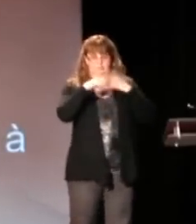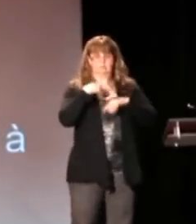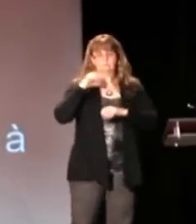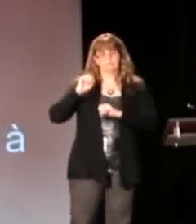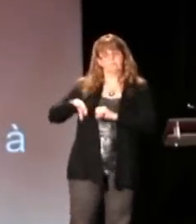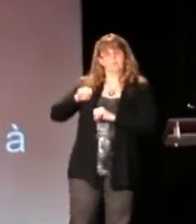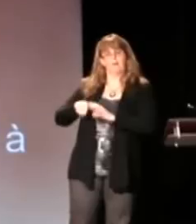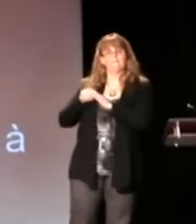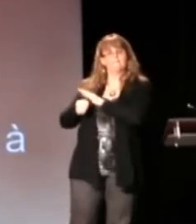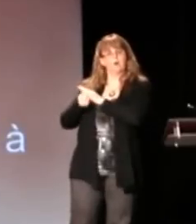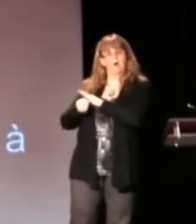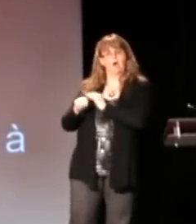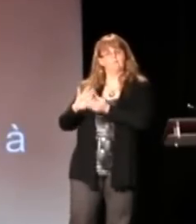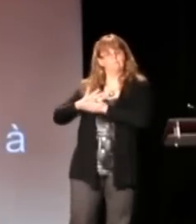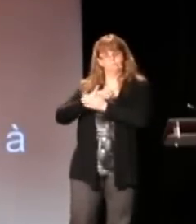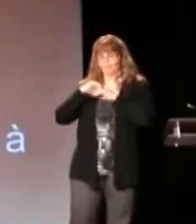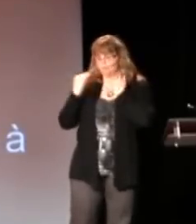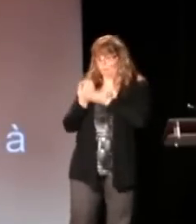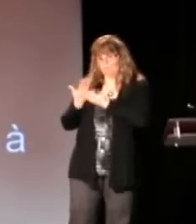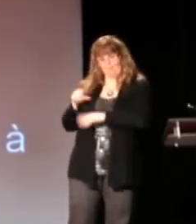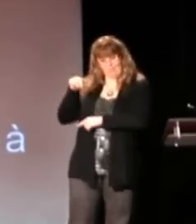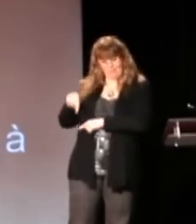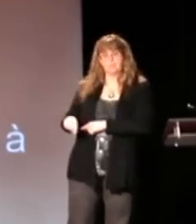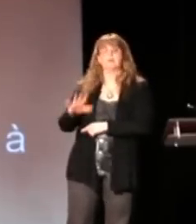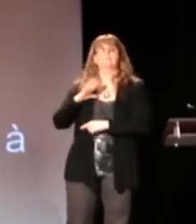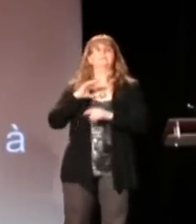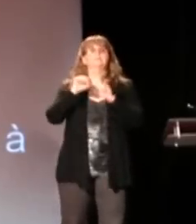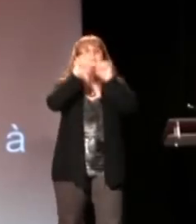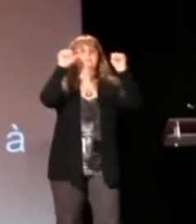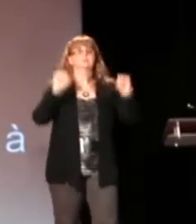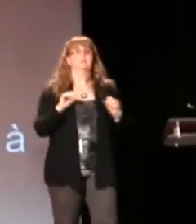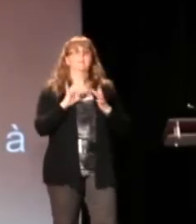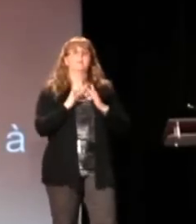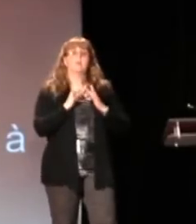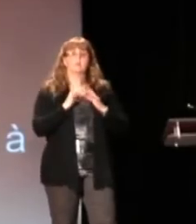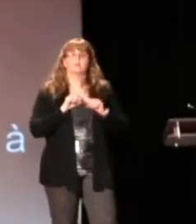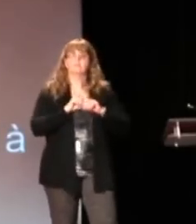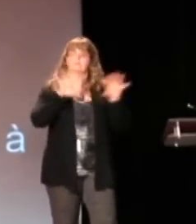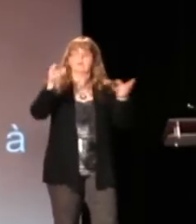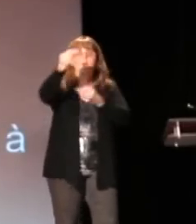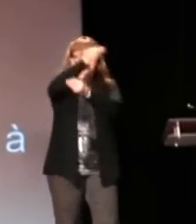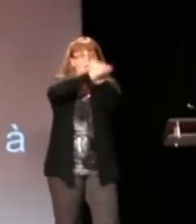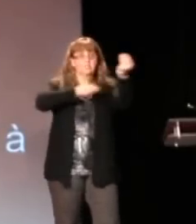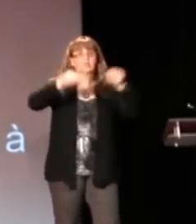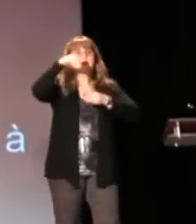By connecting all systems online, we could create a huge library of sign language.